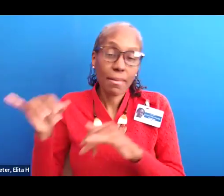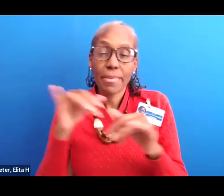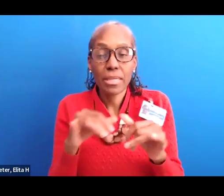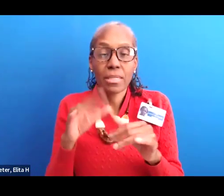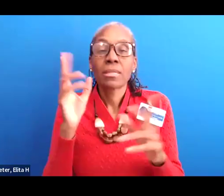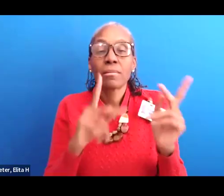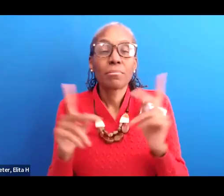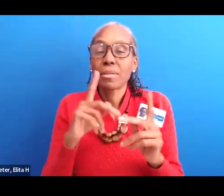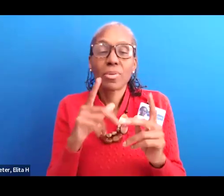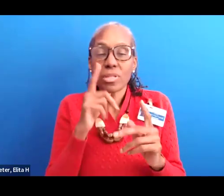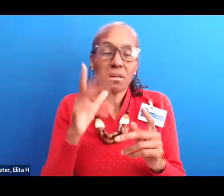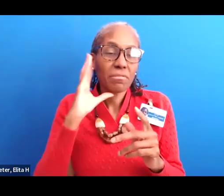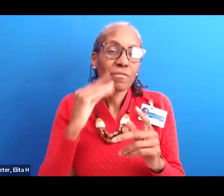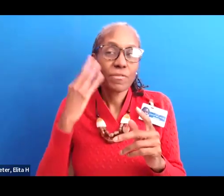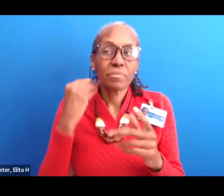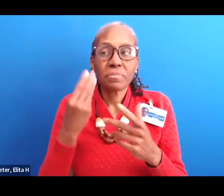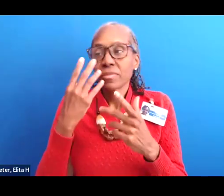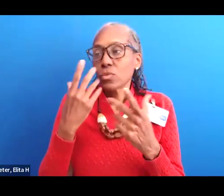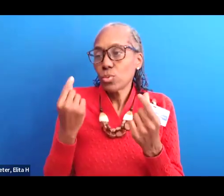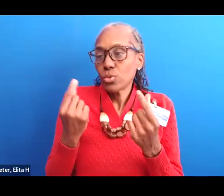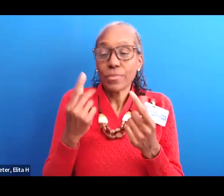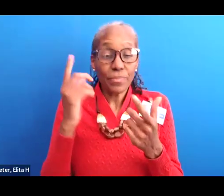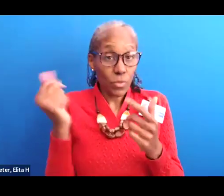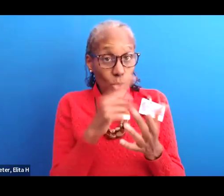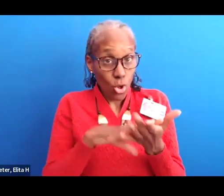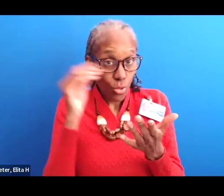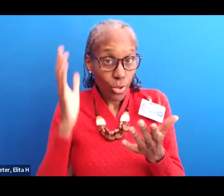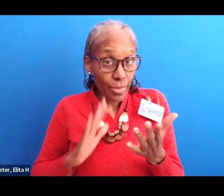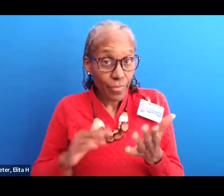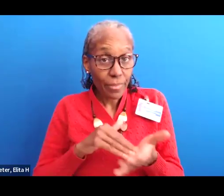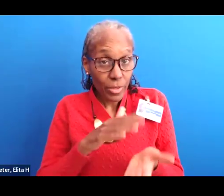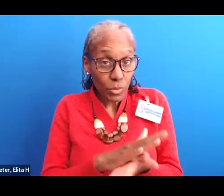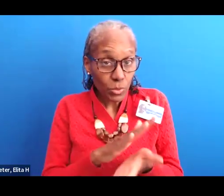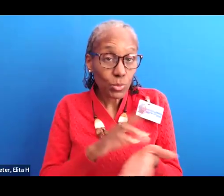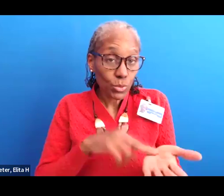people just are not that familiar about it. Did we all learn about it in medical school and nursing school?